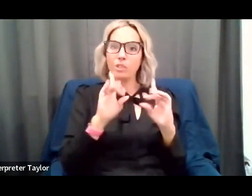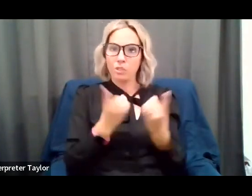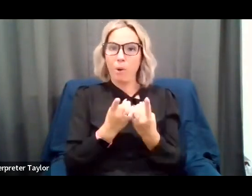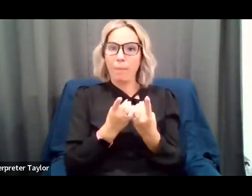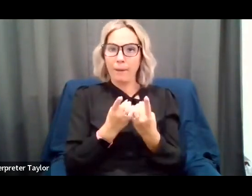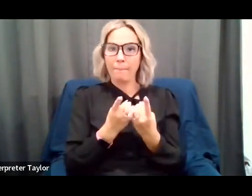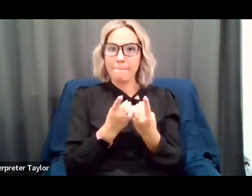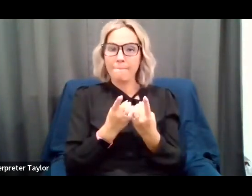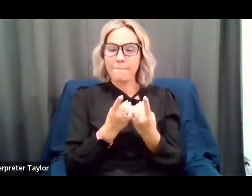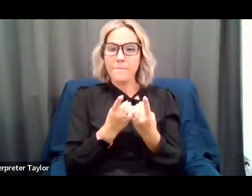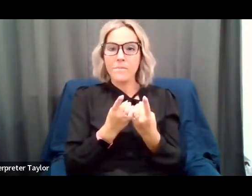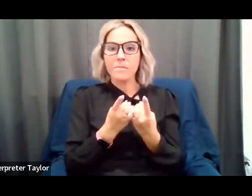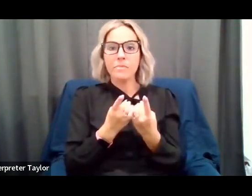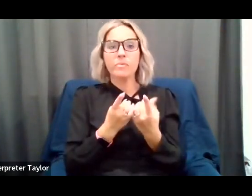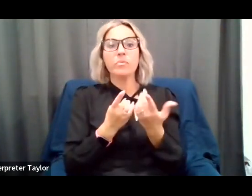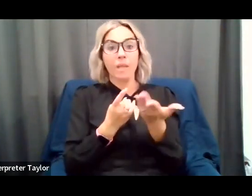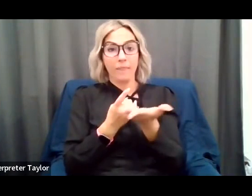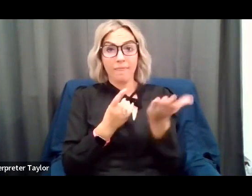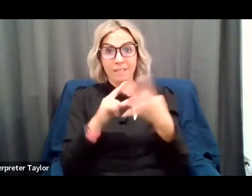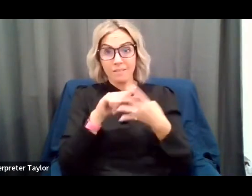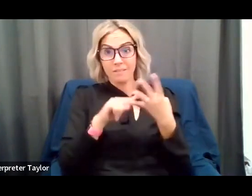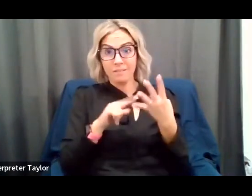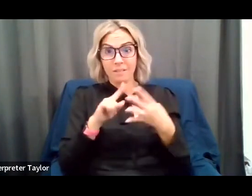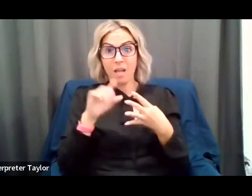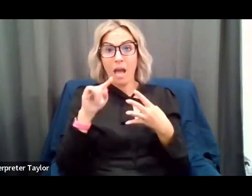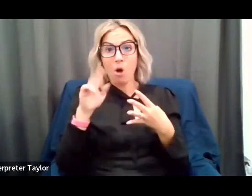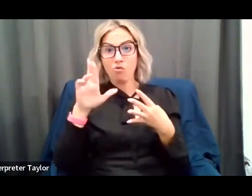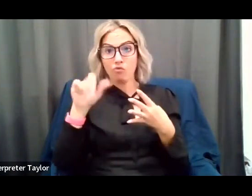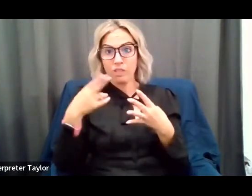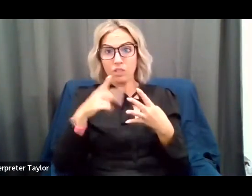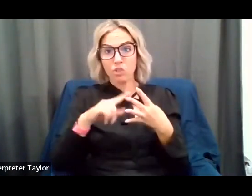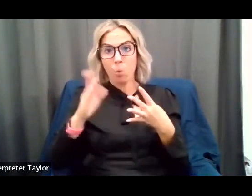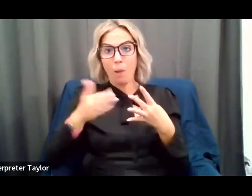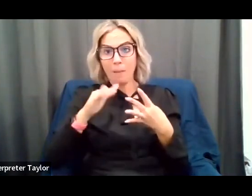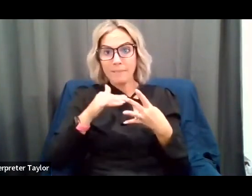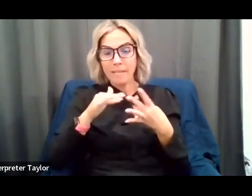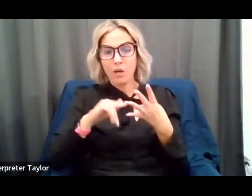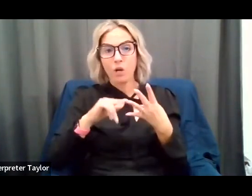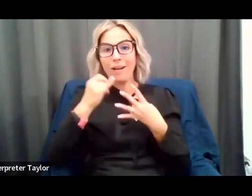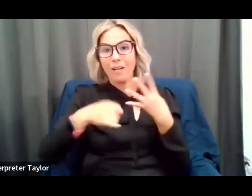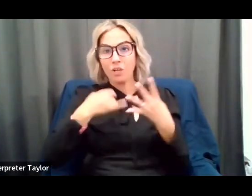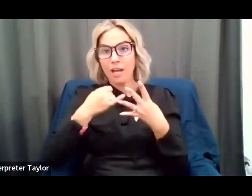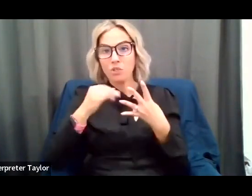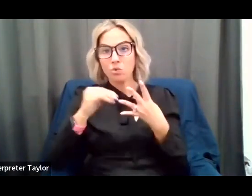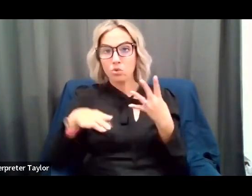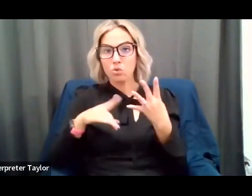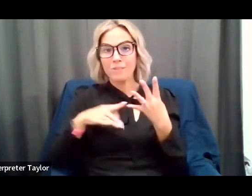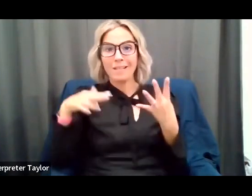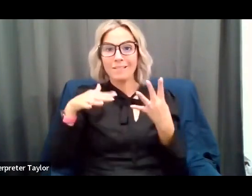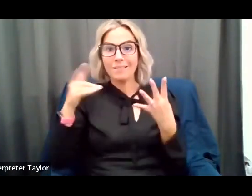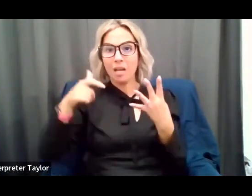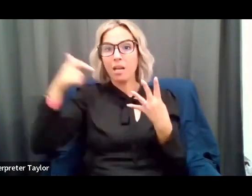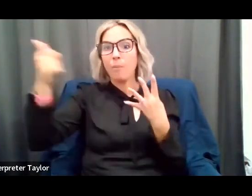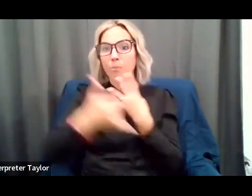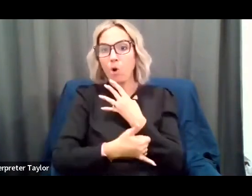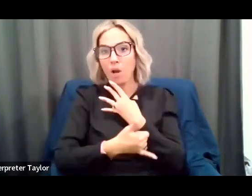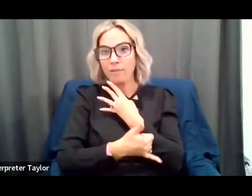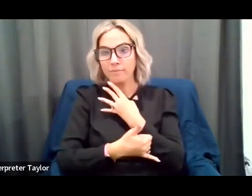And these areas are Outreach, Welcome Center, International Students and Study Abroad. So I'm going to kind of go through